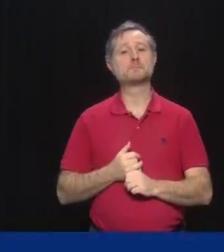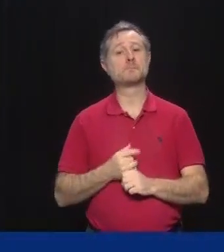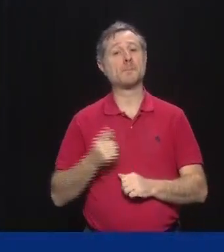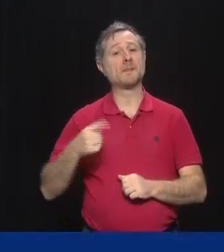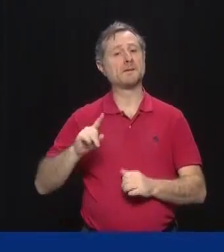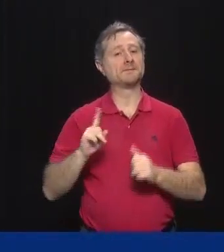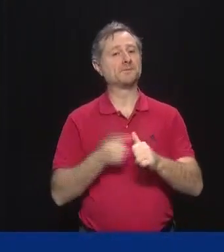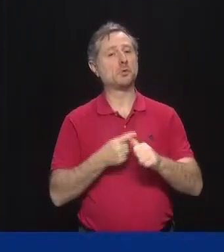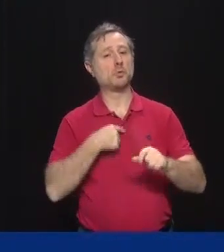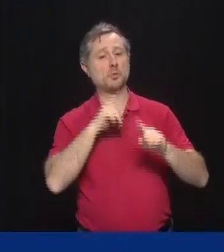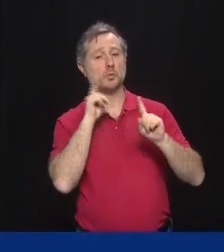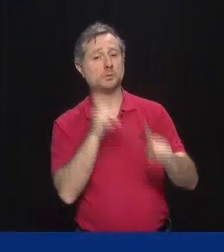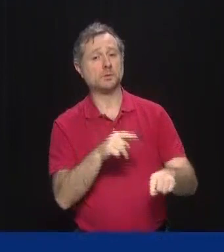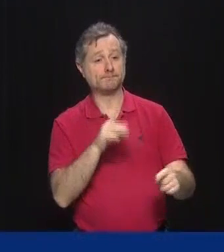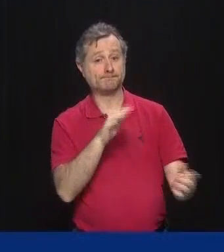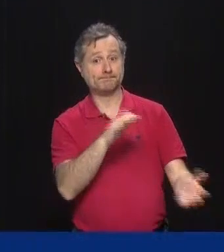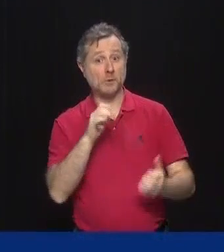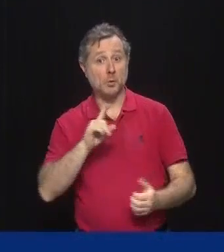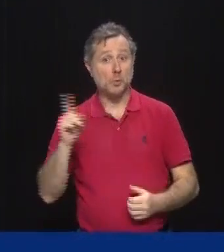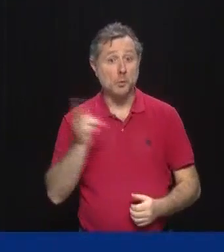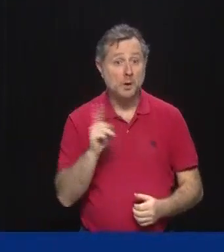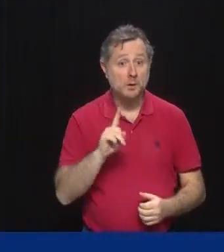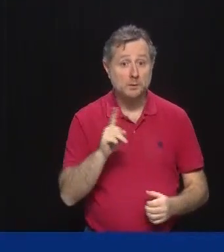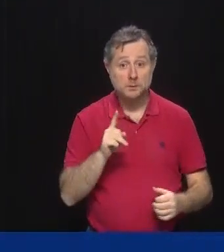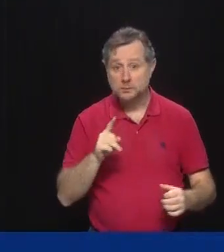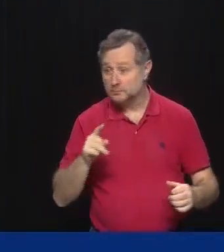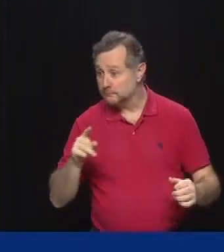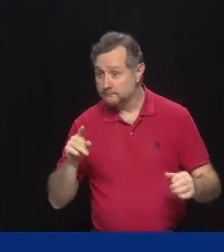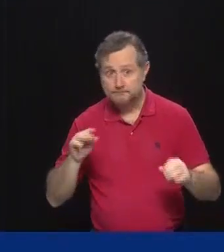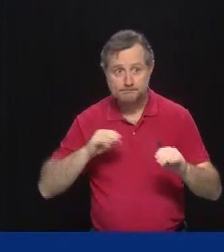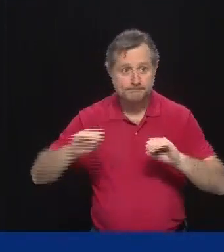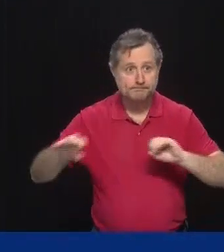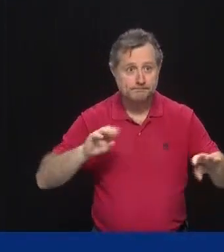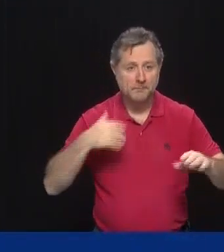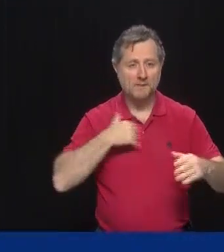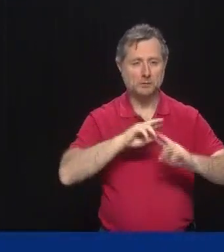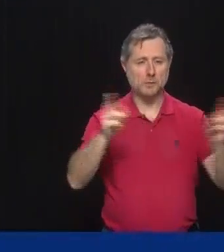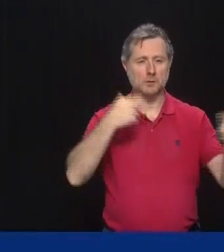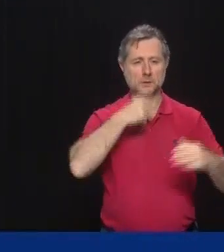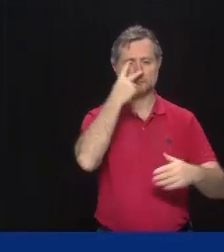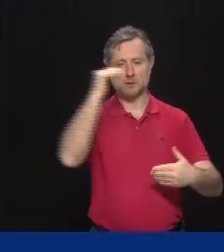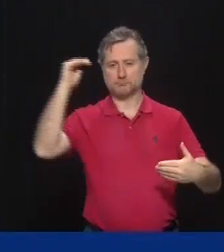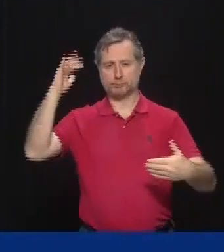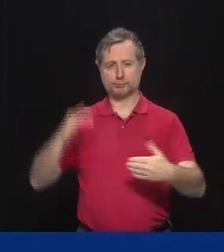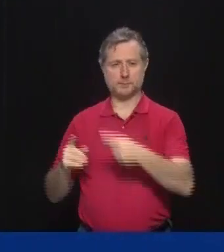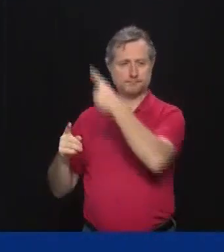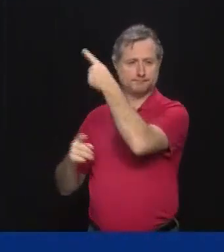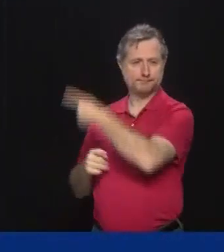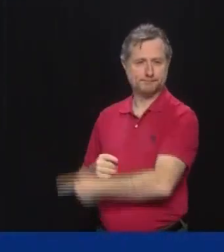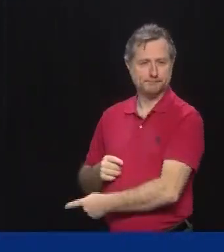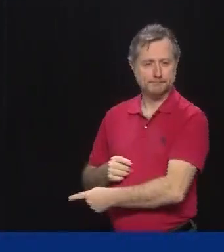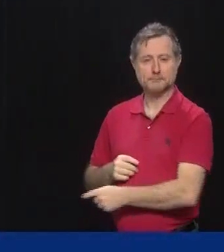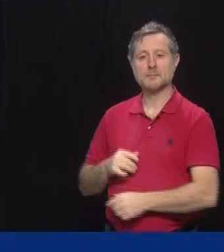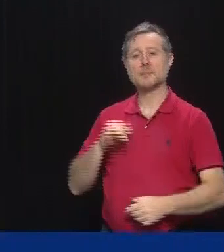WOULDN'T GET THEMSELVES VACCINATED, WE MIGHT HAVE TO HAVE MORE CONVERSATIONS WITH THEM. THIS IS OUR FIRST WAVE. THIS IS WHERE THEY'RE GOING.